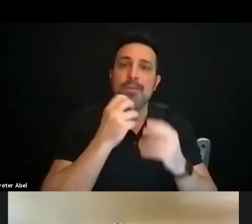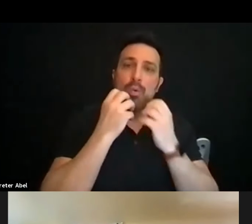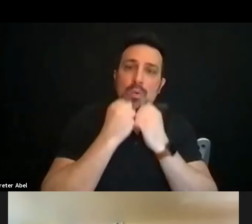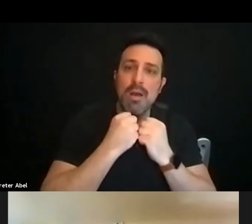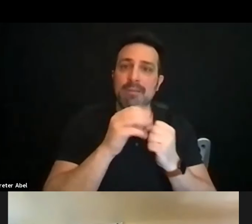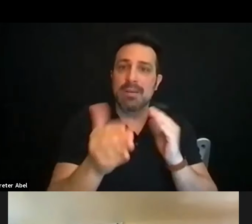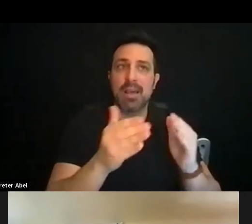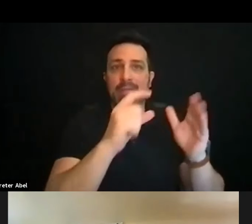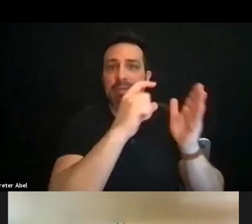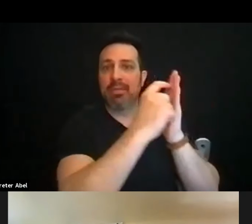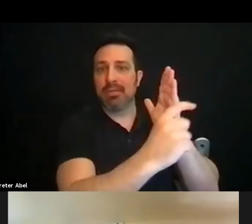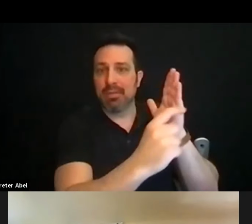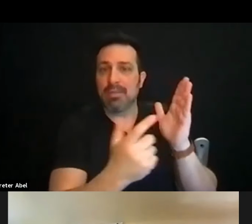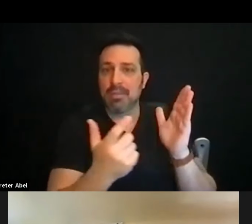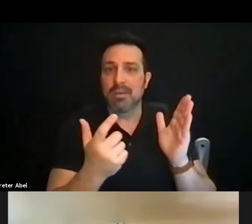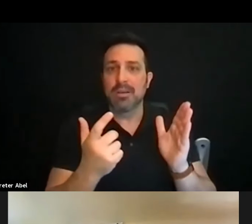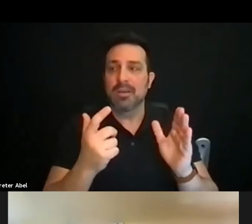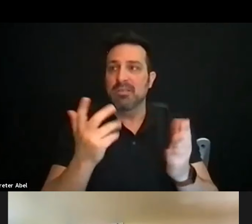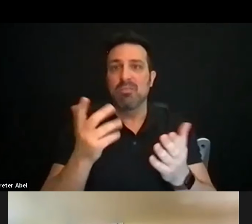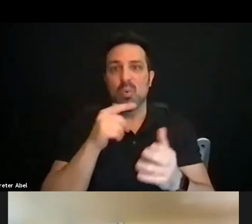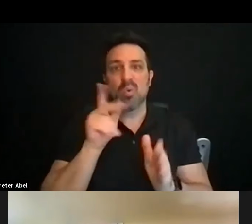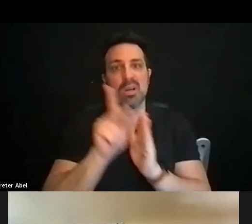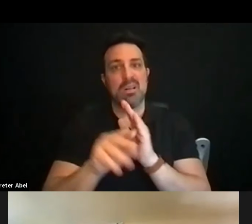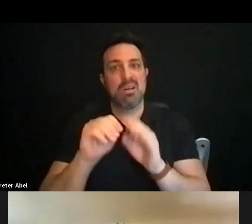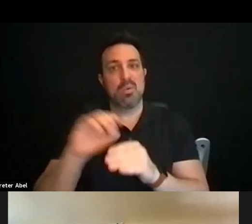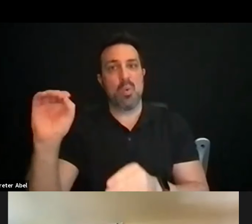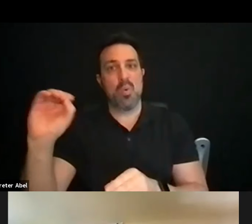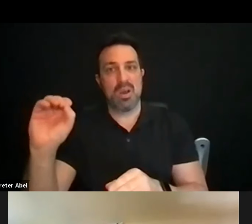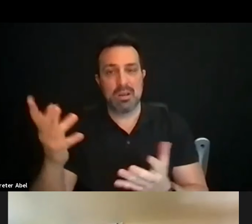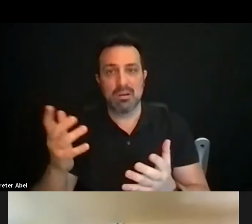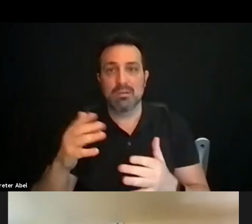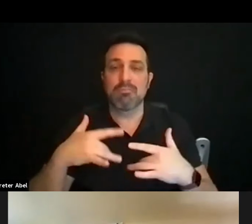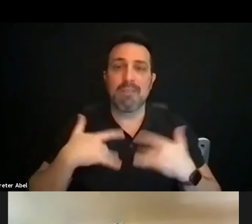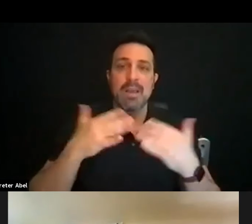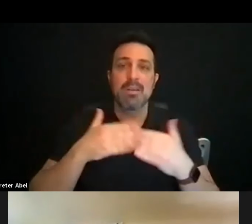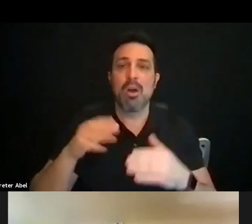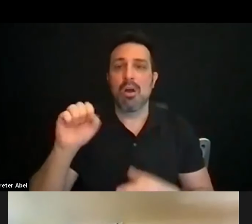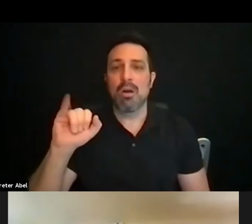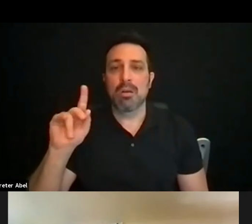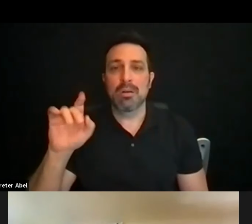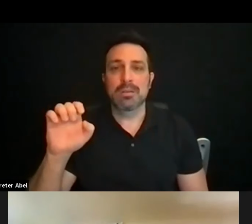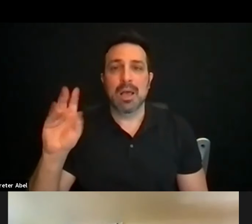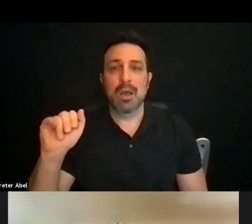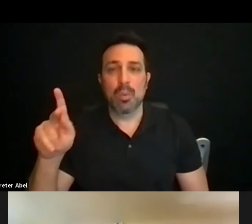we do we have red heart balloons that we put out for our events with the name of loved ones on